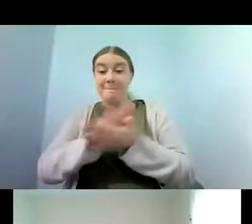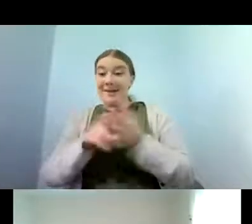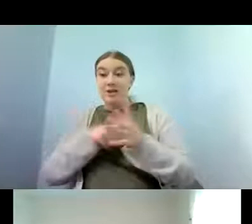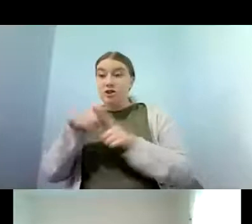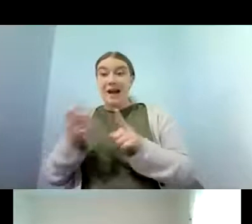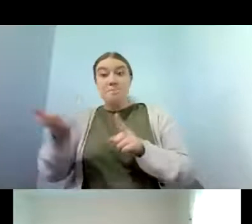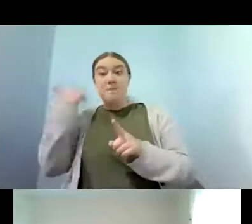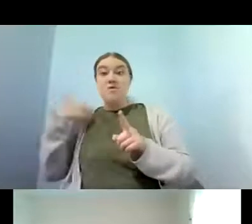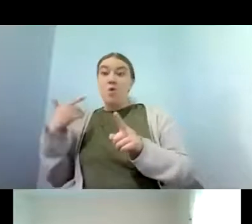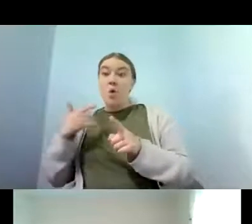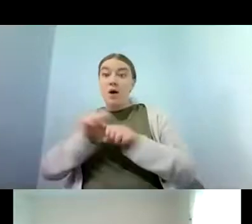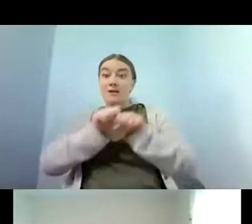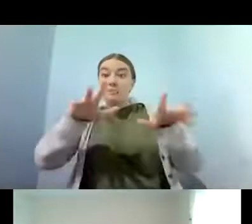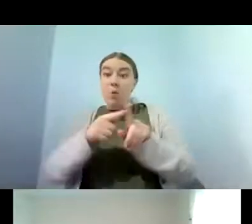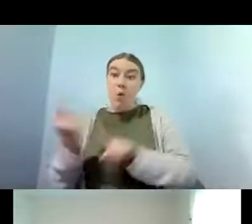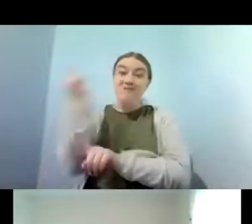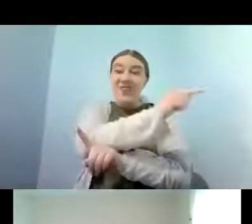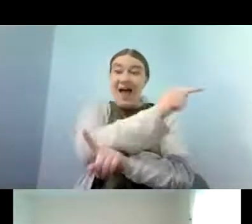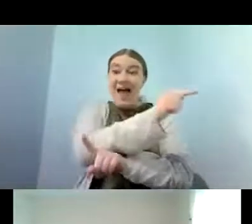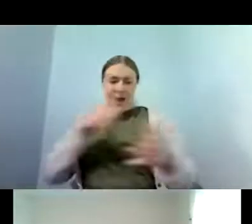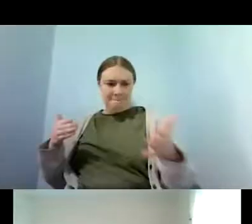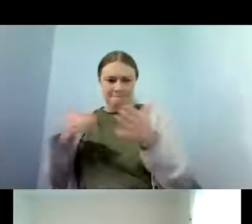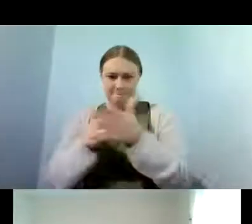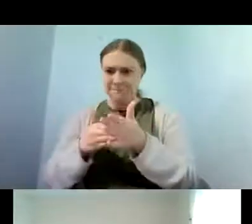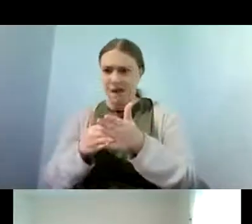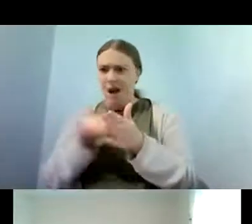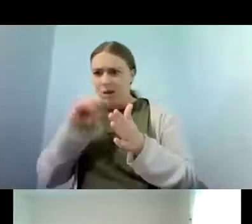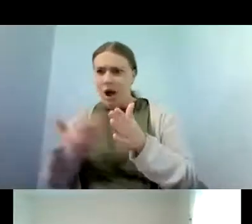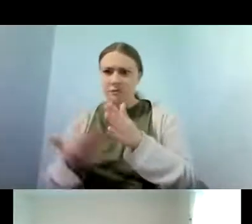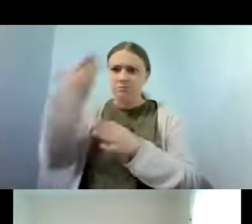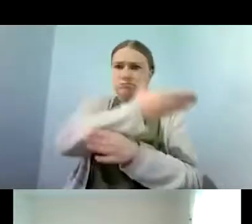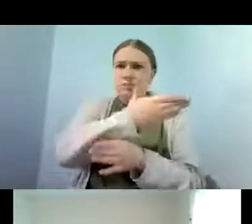so it's really important for us to know how they adapted to that and where they're spawning now and